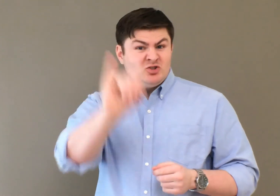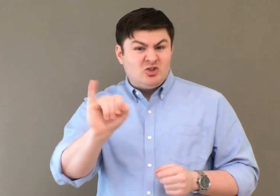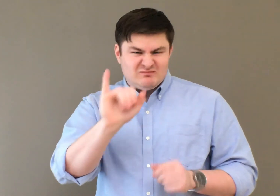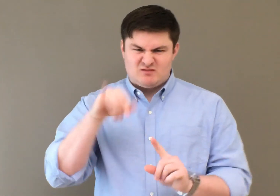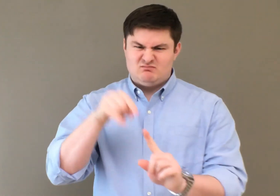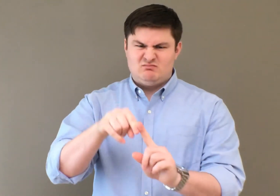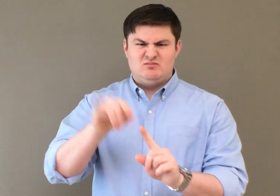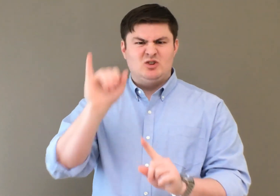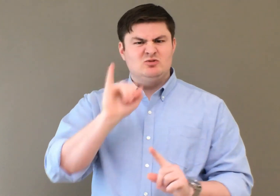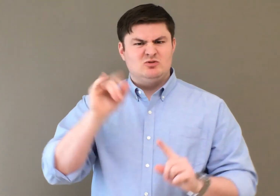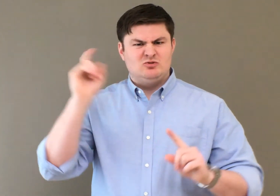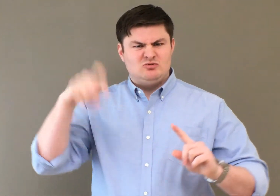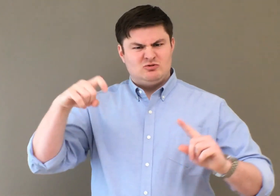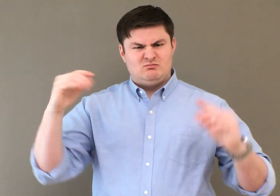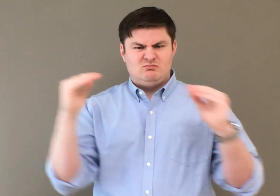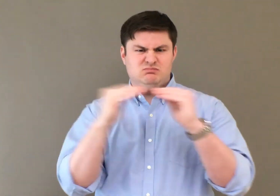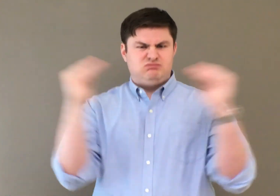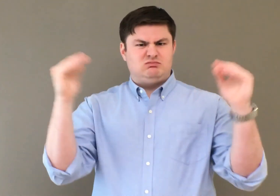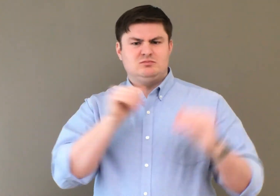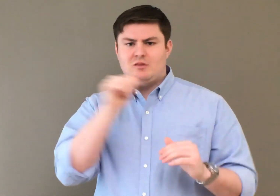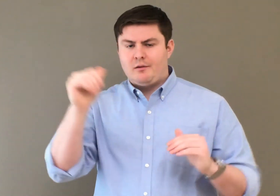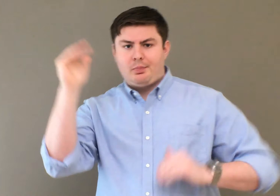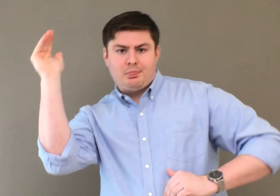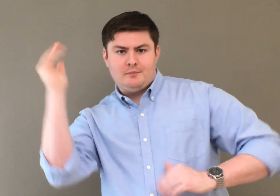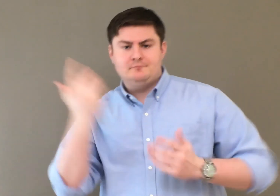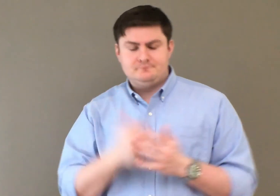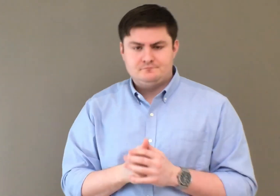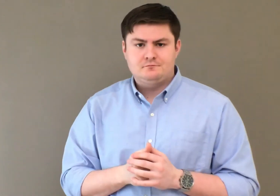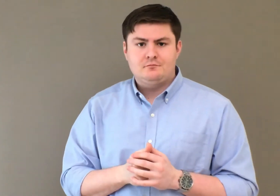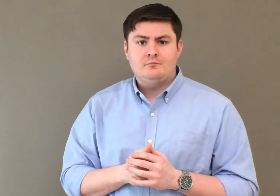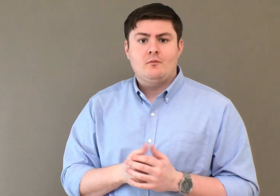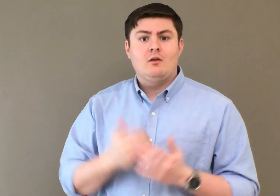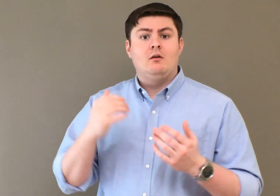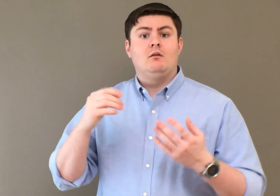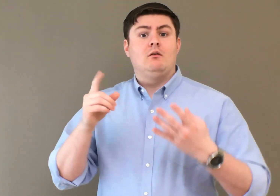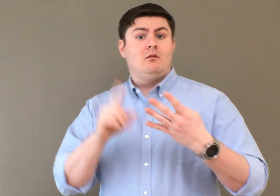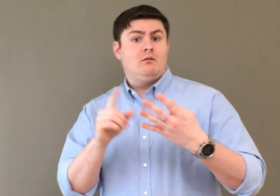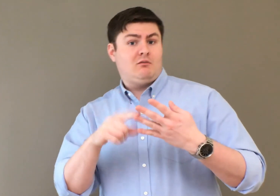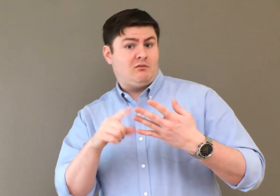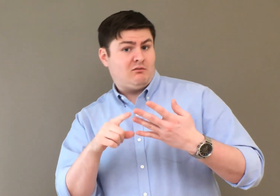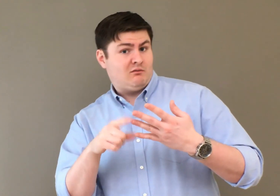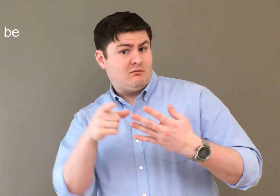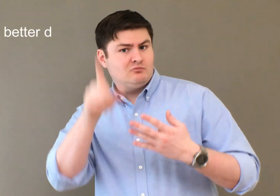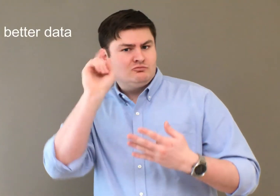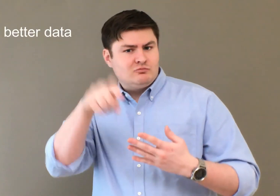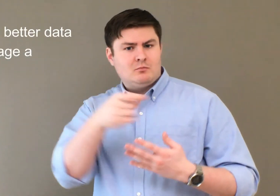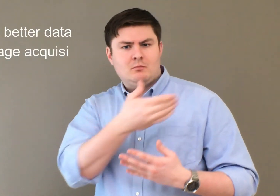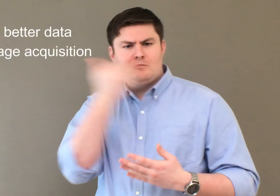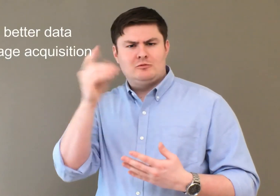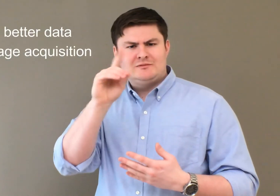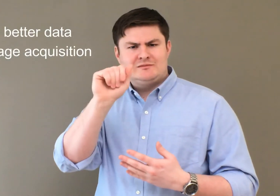Insurance should also equally support ASL interventions. We also need to get better